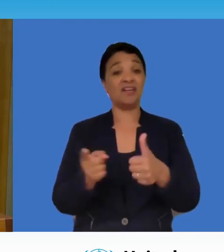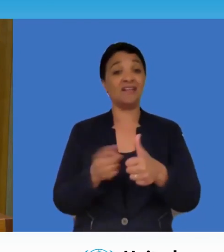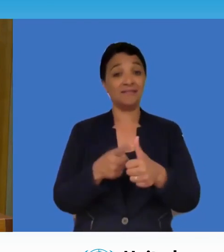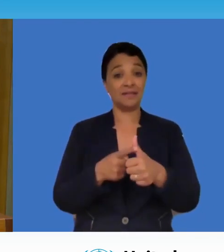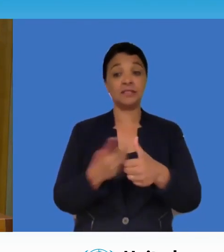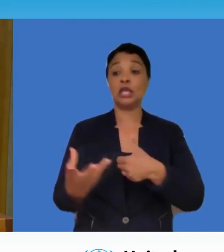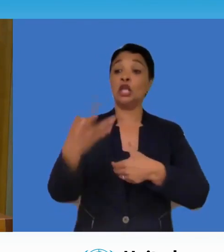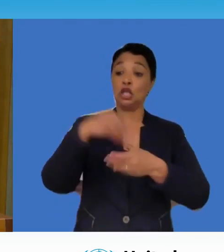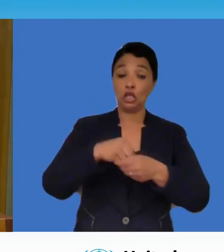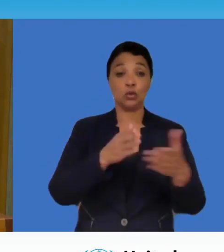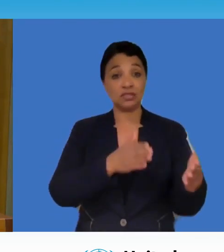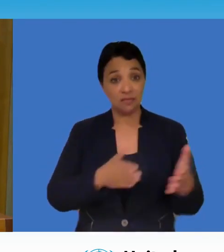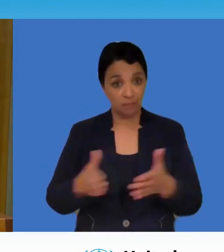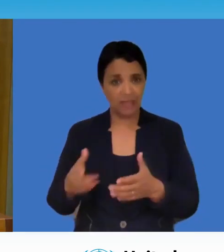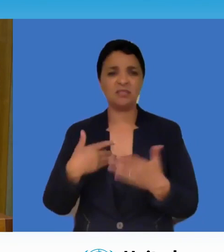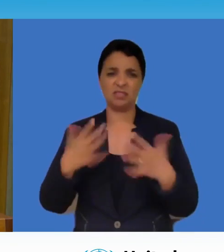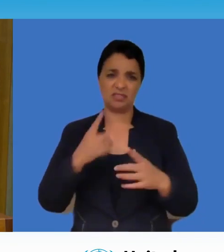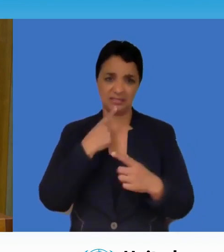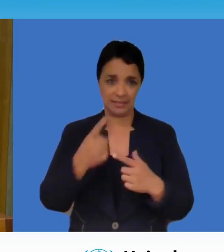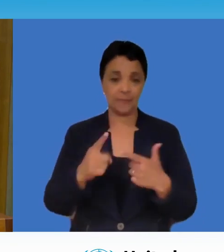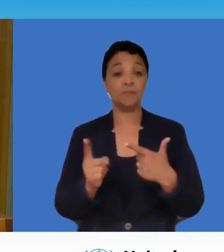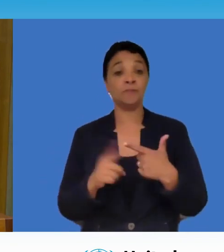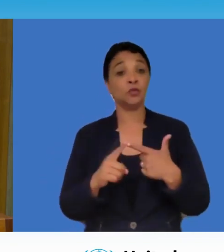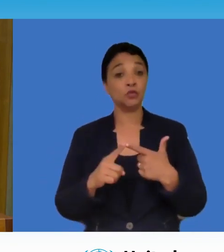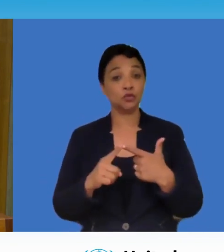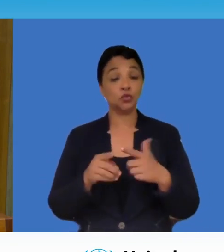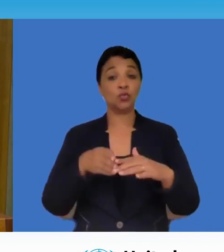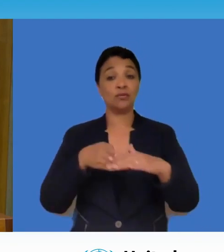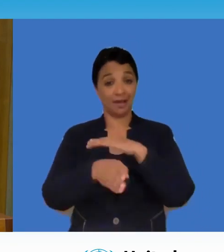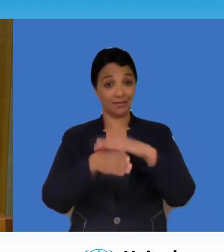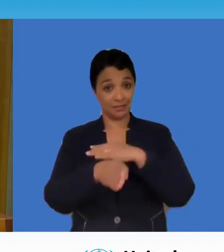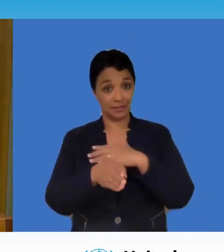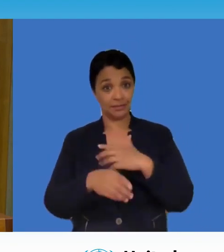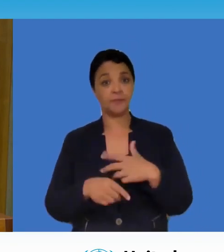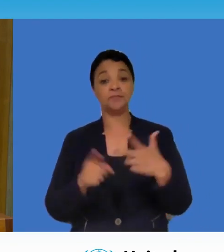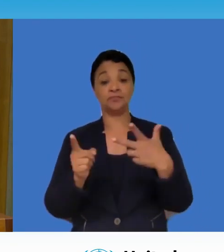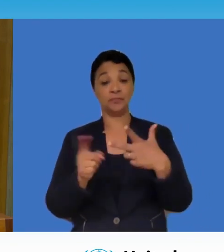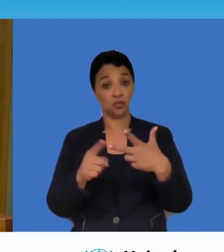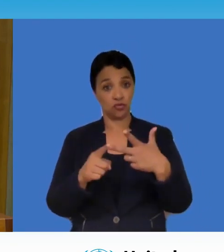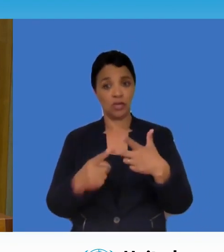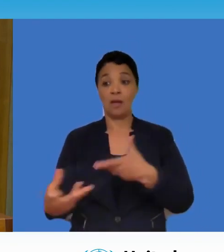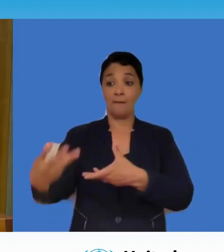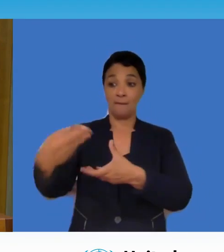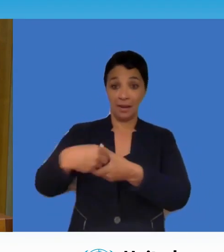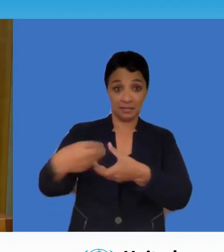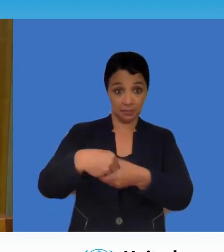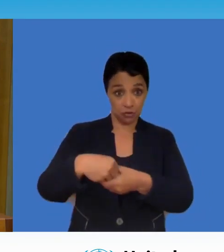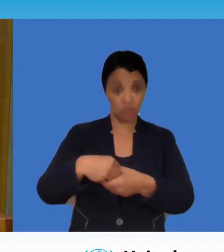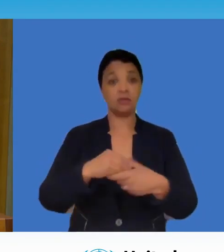points one inclusive planning I've alluded to that already two accessibility um three